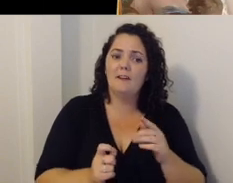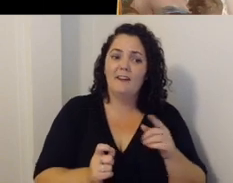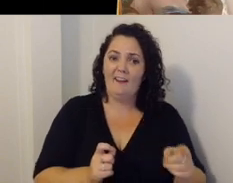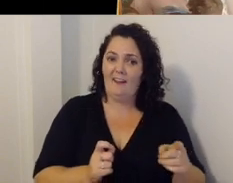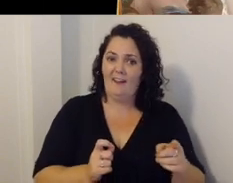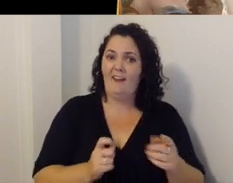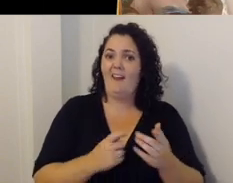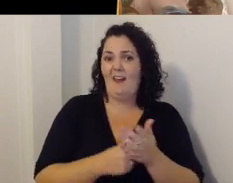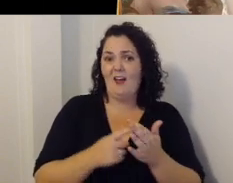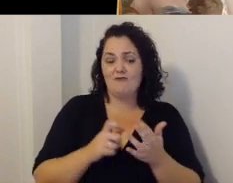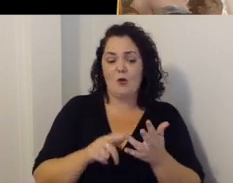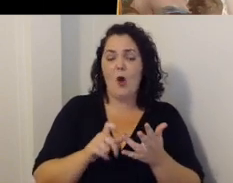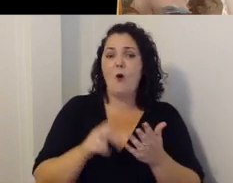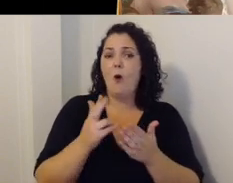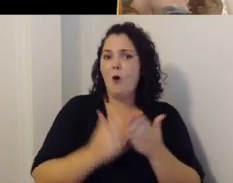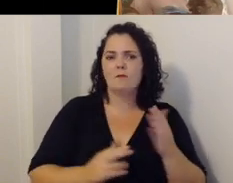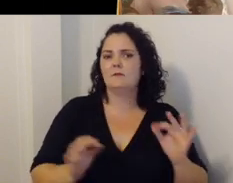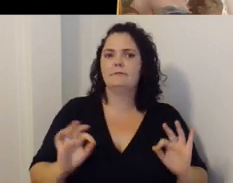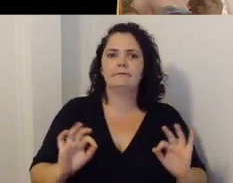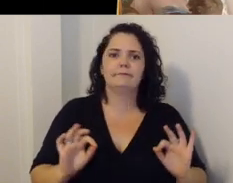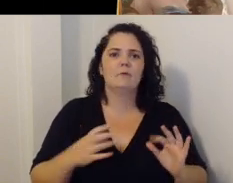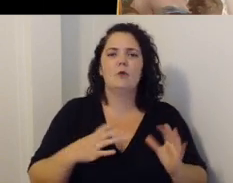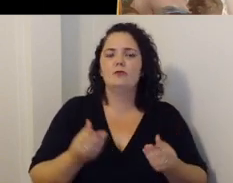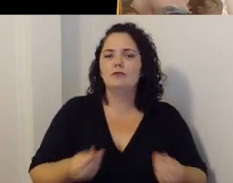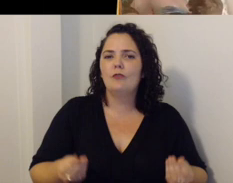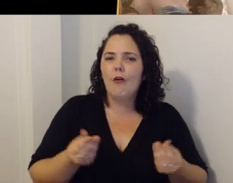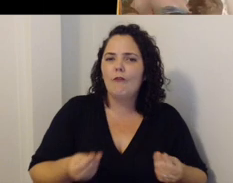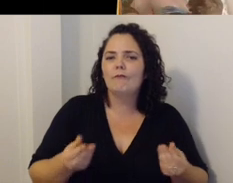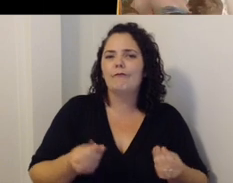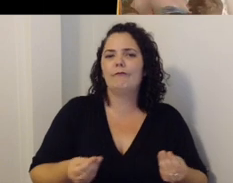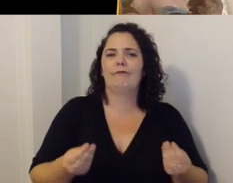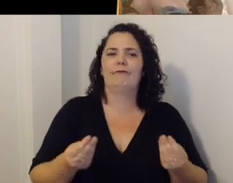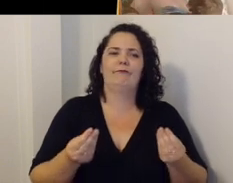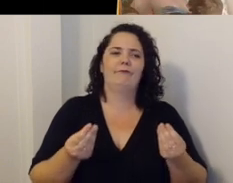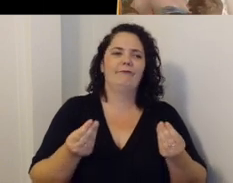Rococo paintings. The Rococo artists were going for something softer, more atmospheric, something that